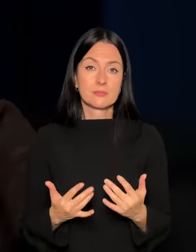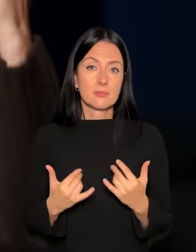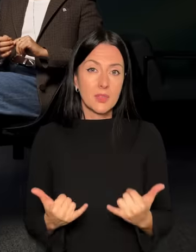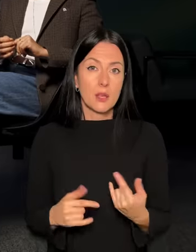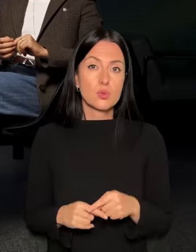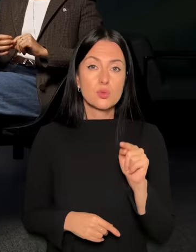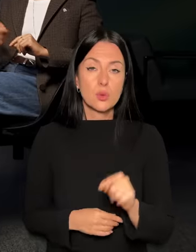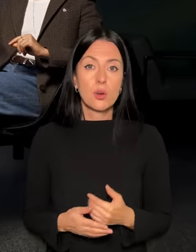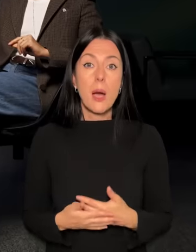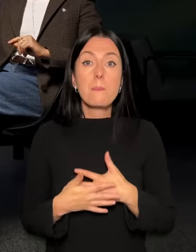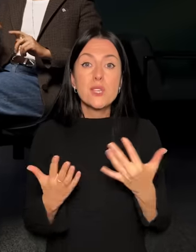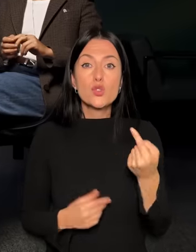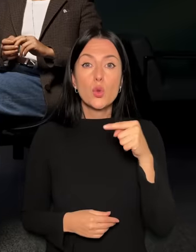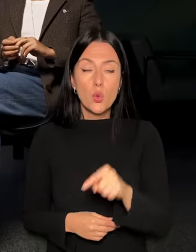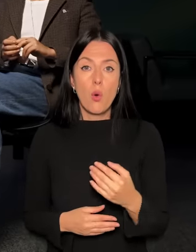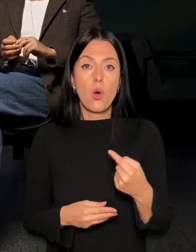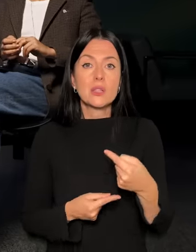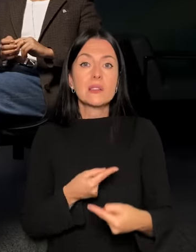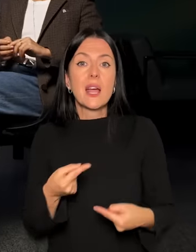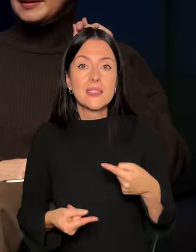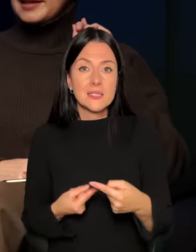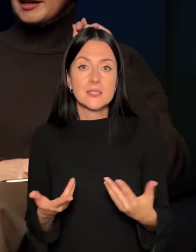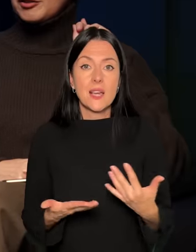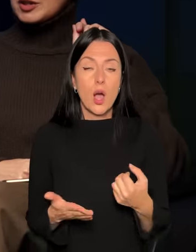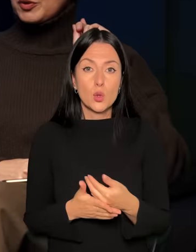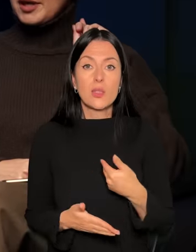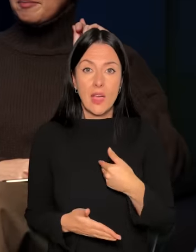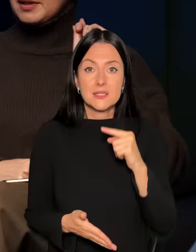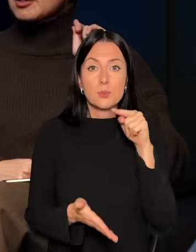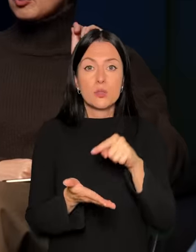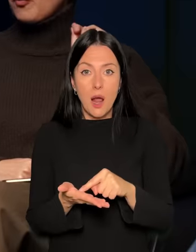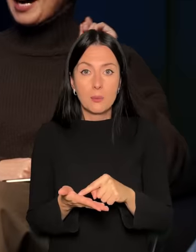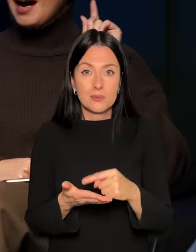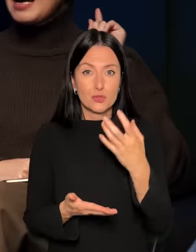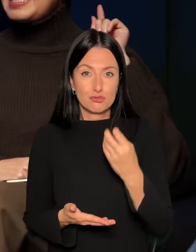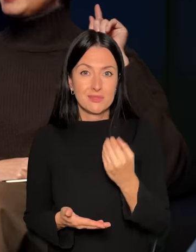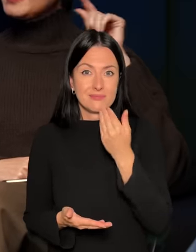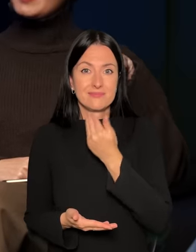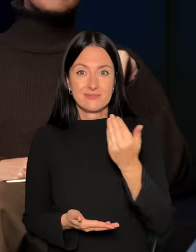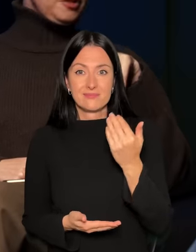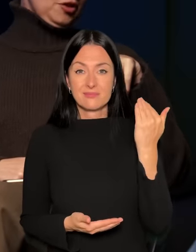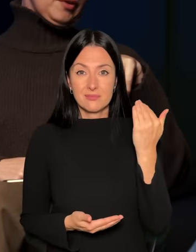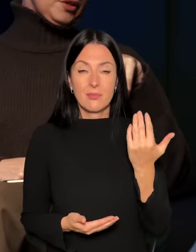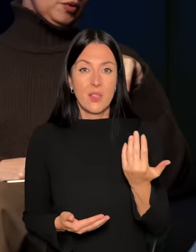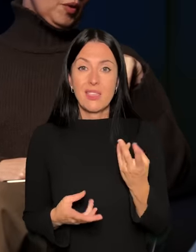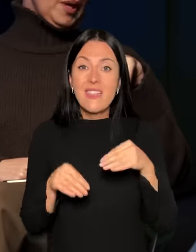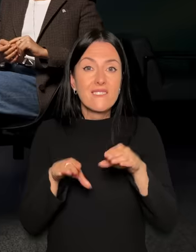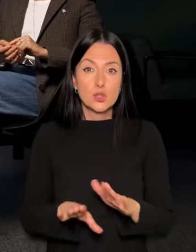What's more, the tradition that came to us from the Soviet era is not to solve this problem